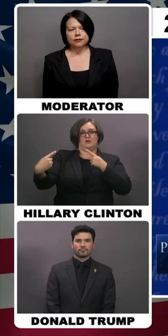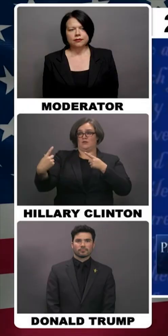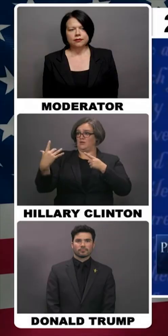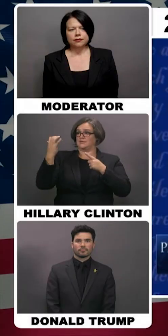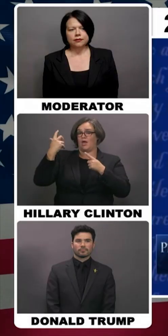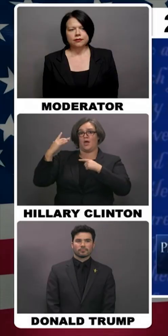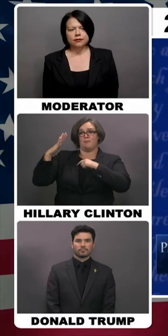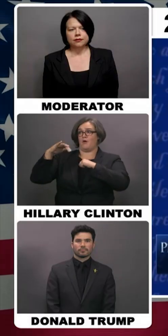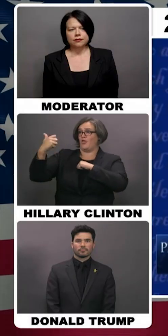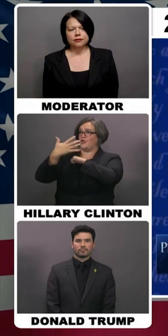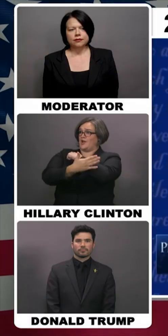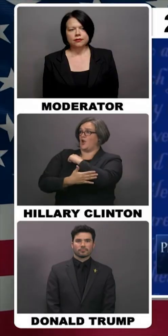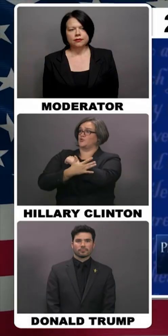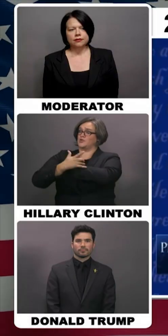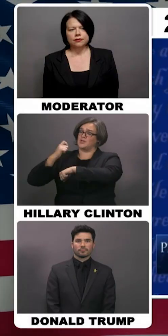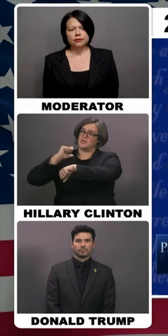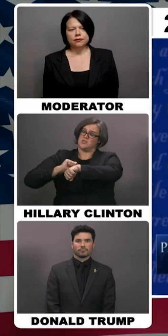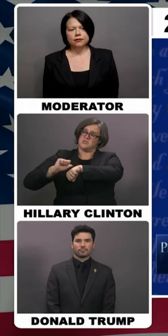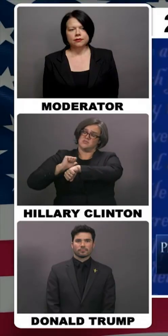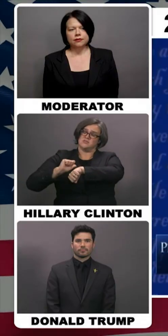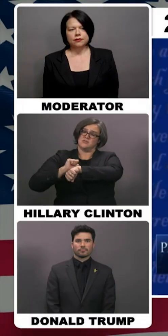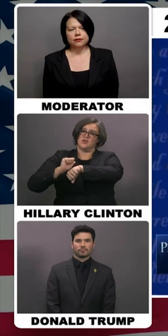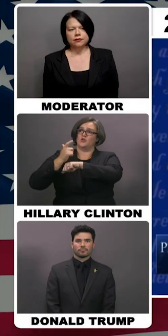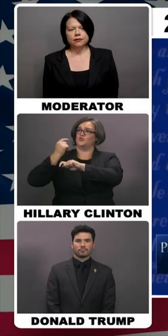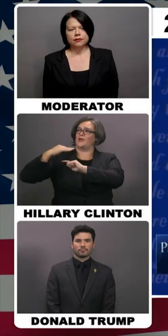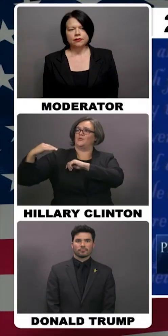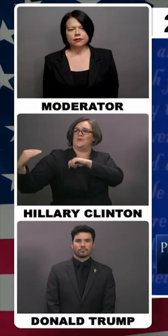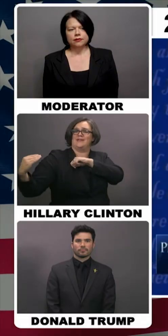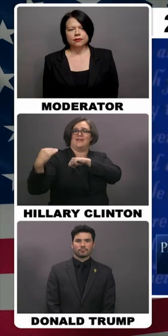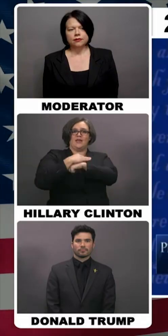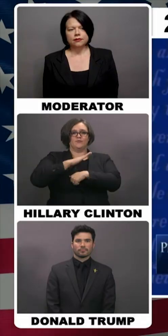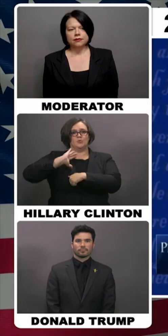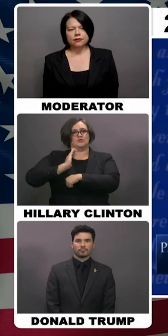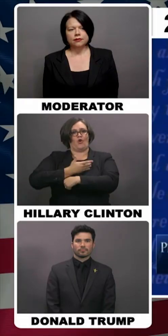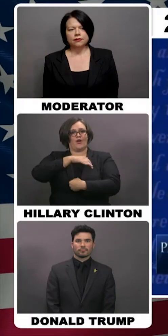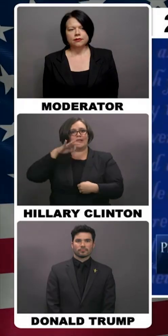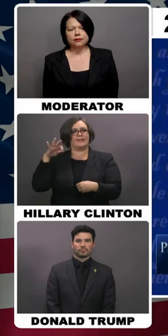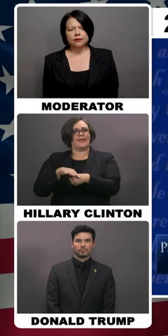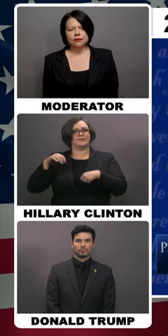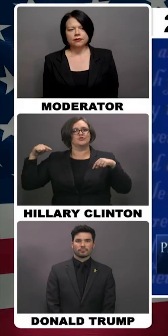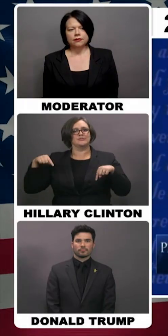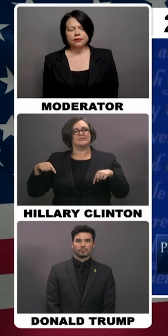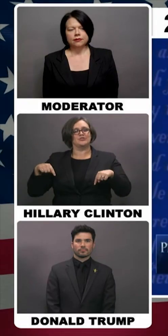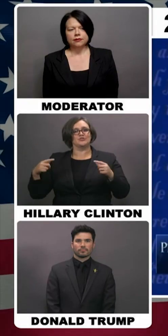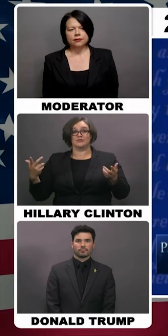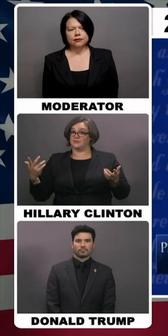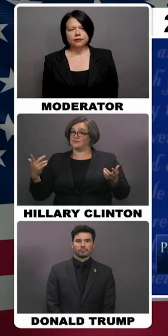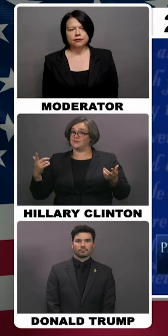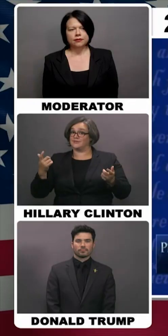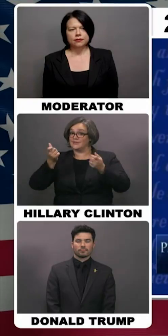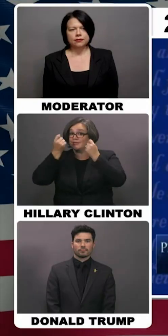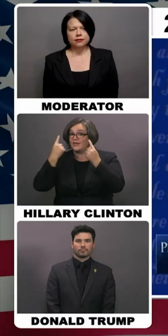is working so hard to influence the outcome of the election. And believe me, they're not doing it to get me elected.